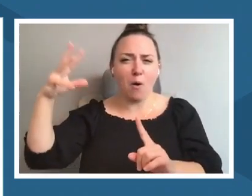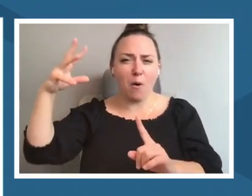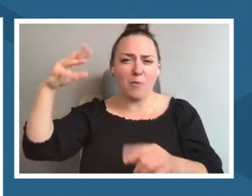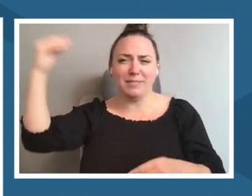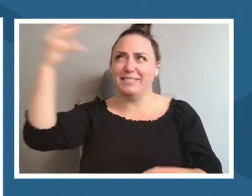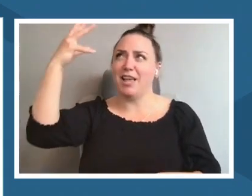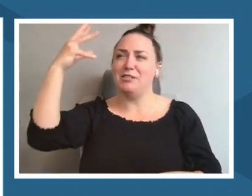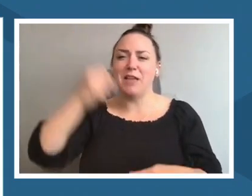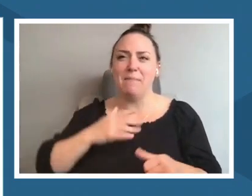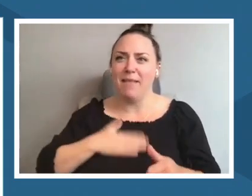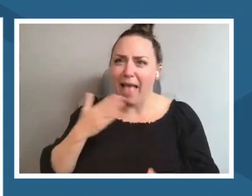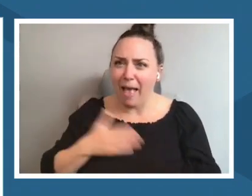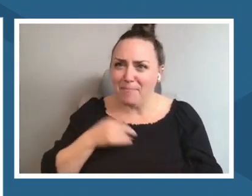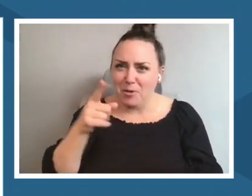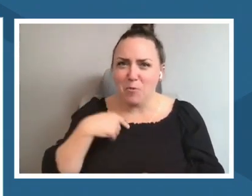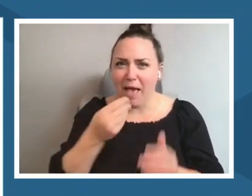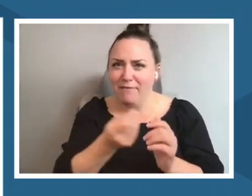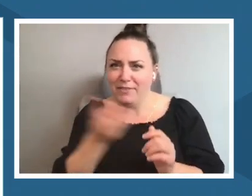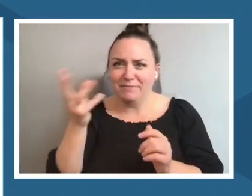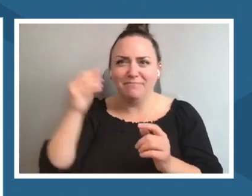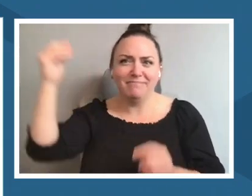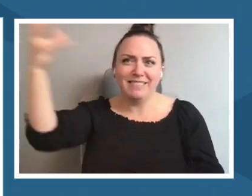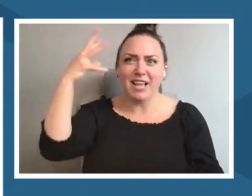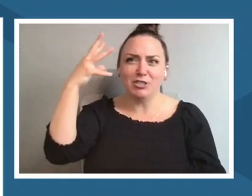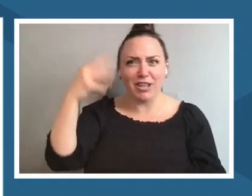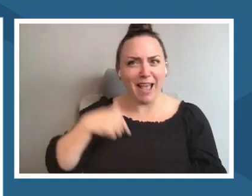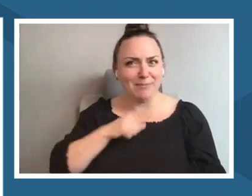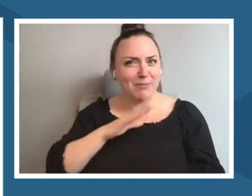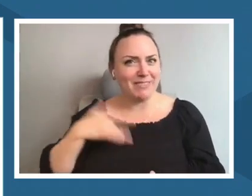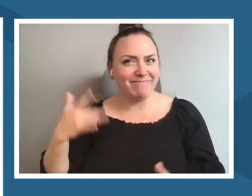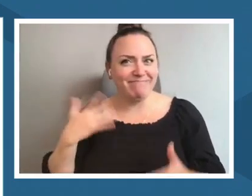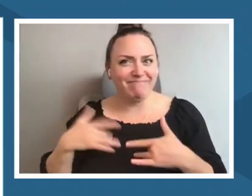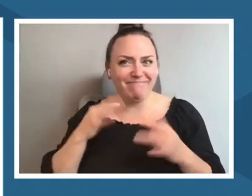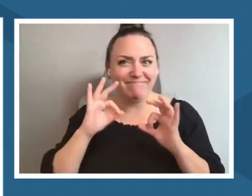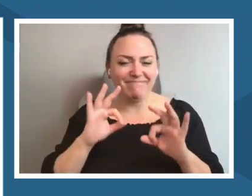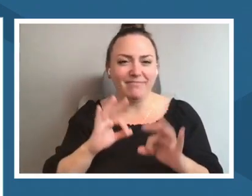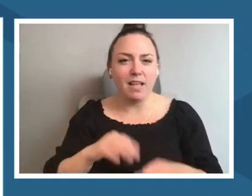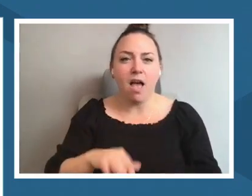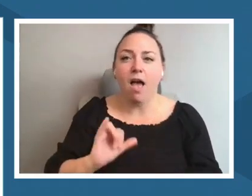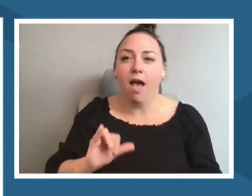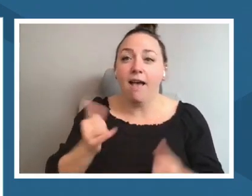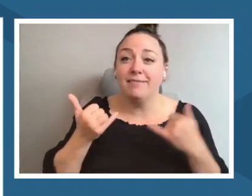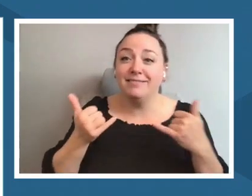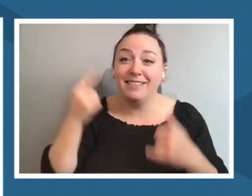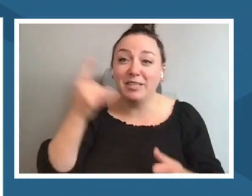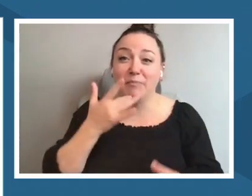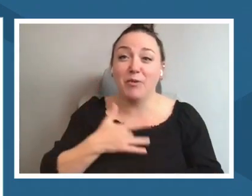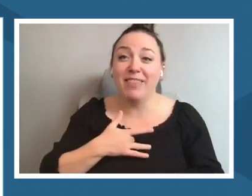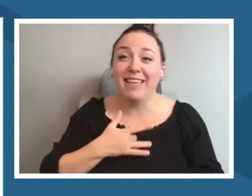sunshine whoever you are friend oh it's somebody's birthday well happy